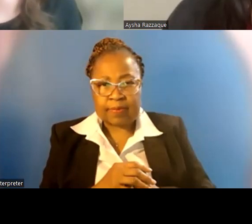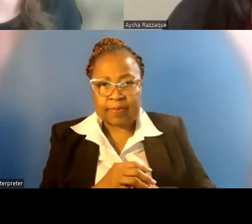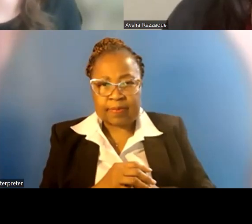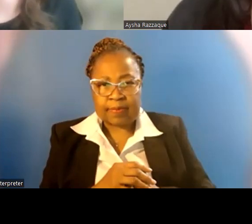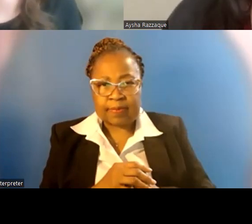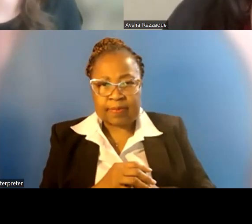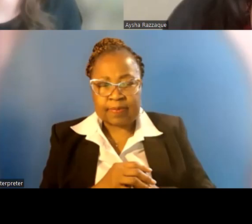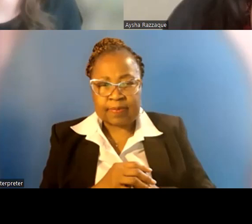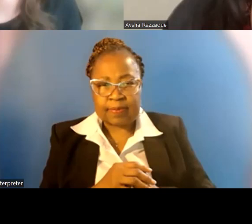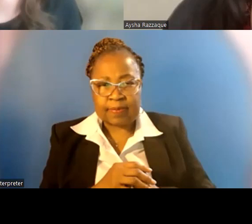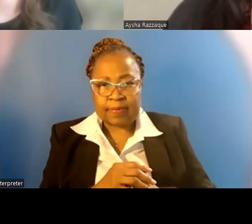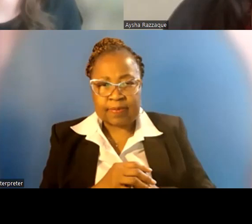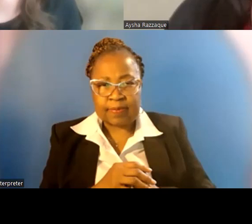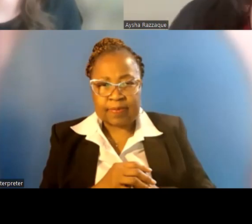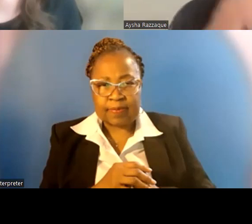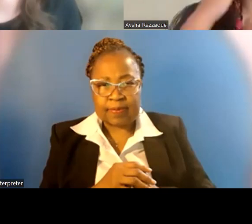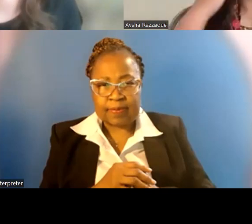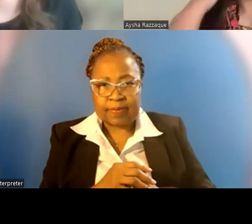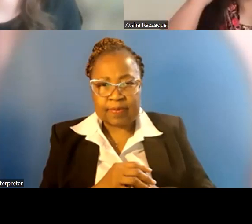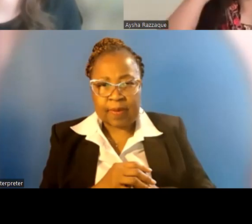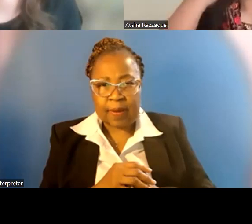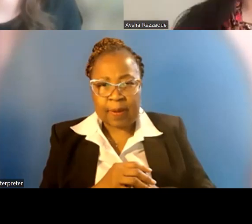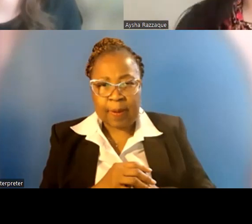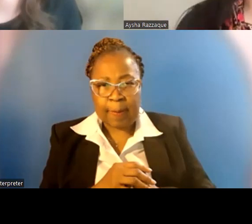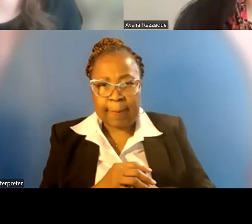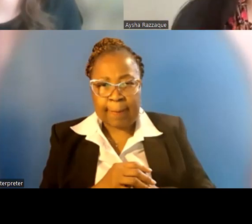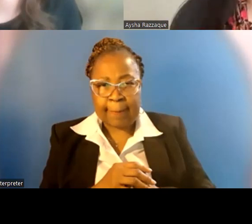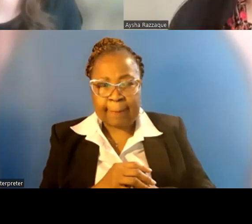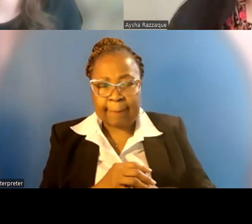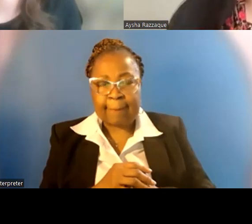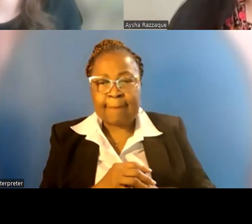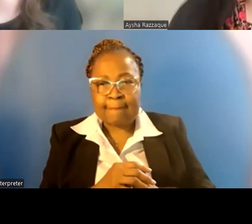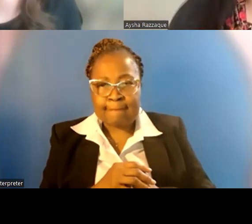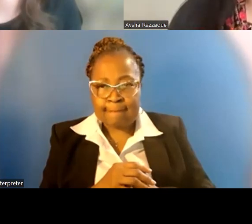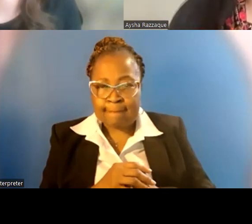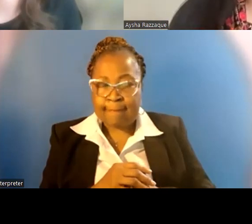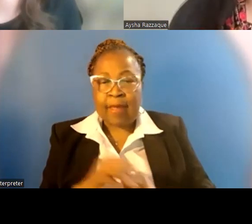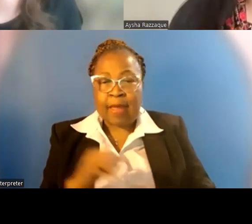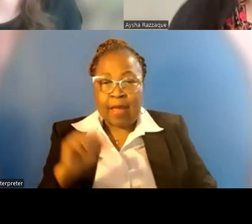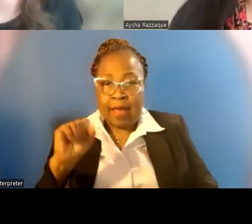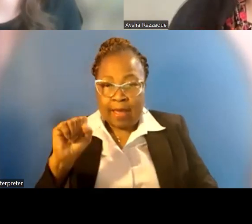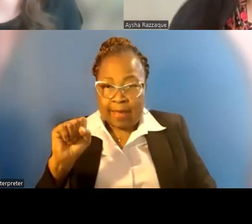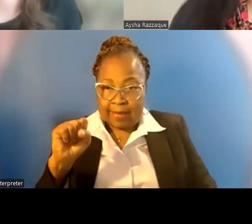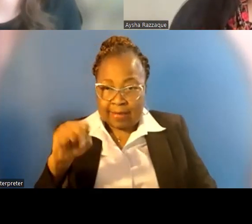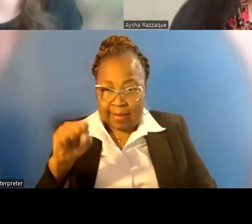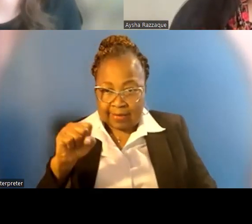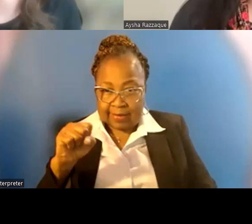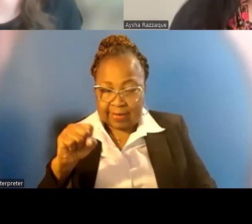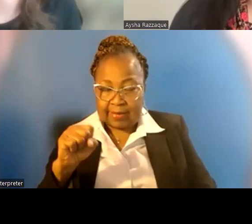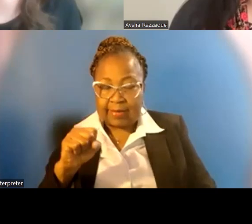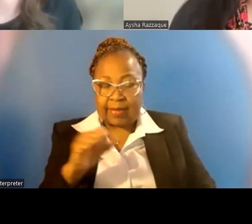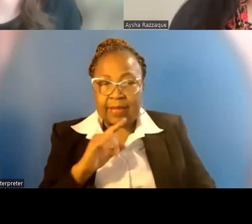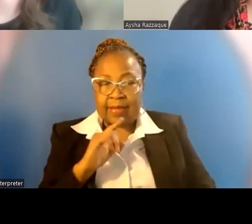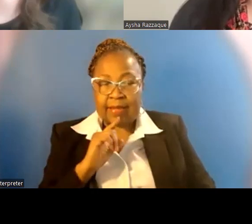Yeah, yeah. So it definitely presents unique advantages